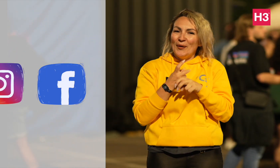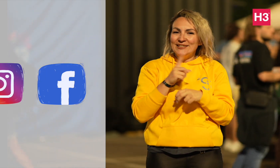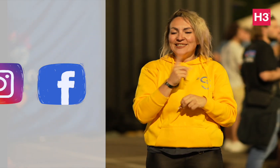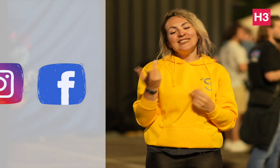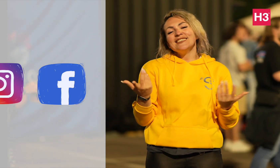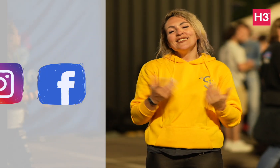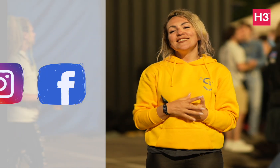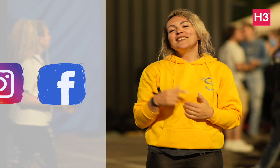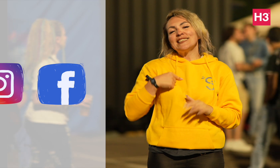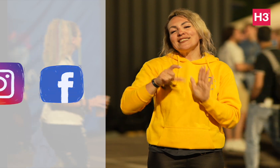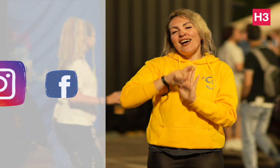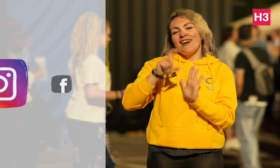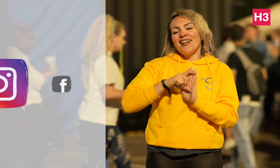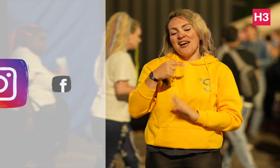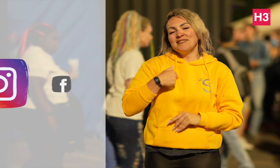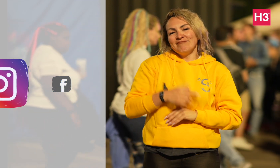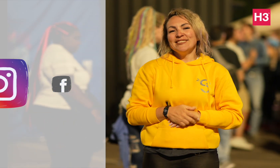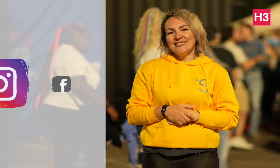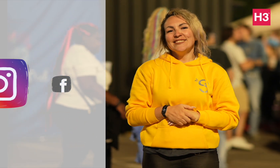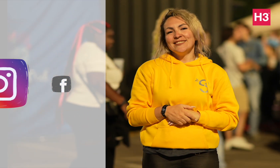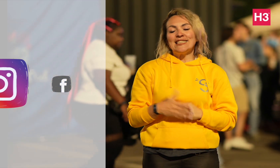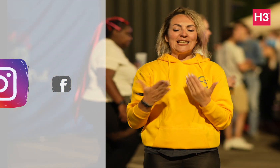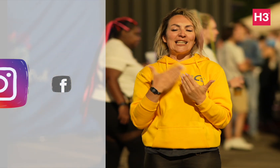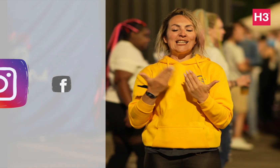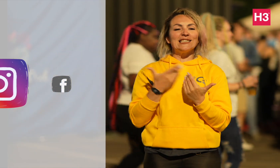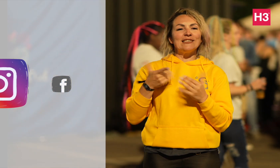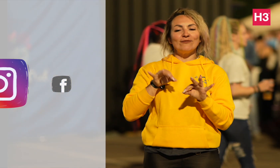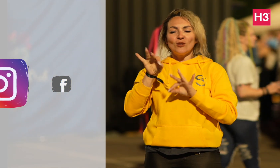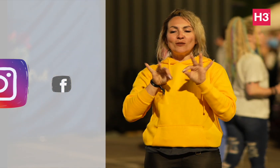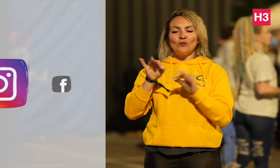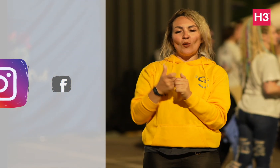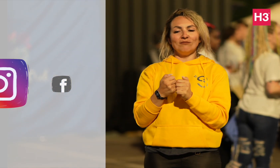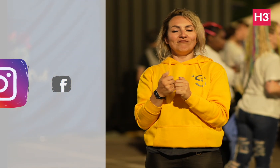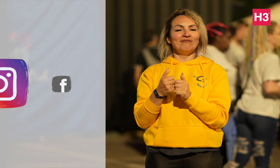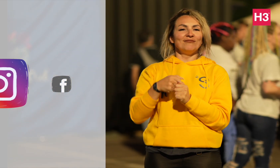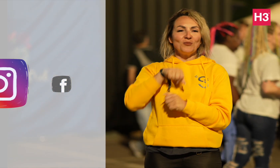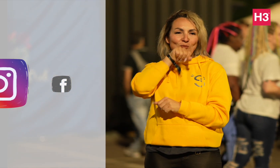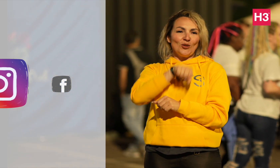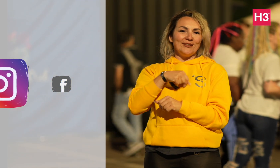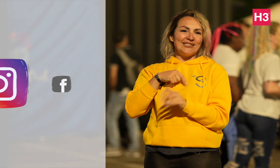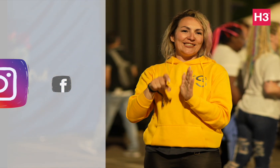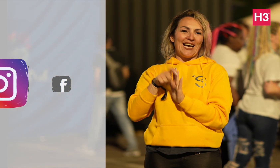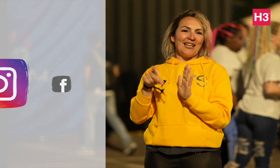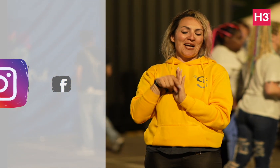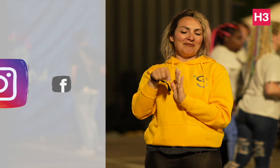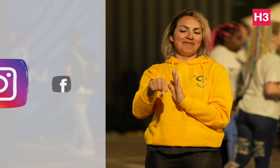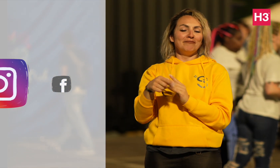Oh, that’s a tough choice! But I think I’ll go with Instagram — it’s easy to use.